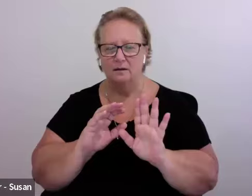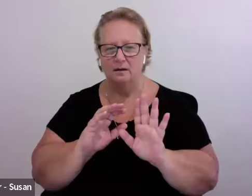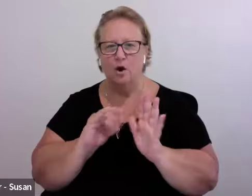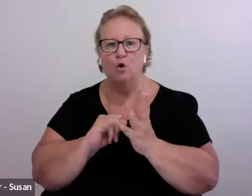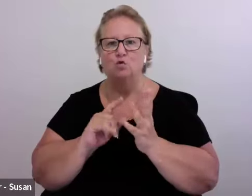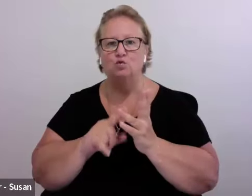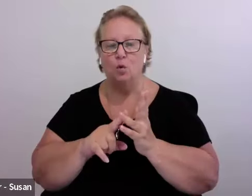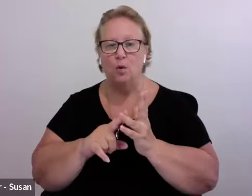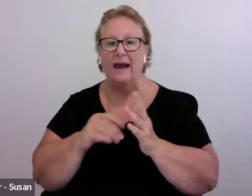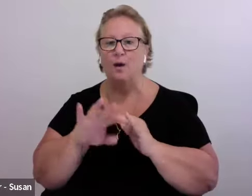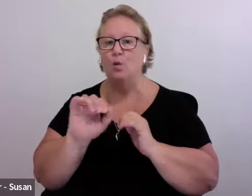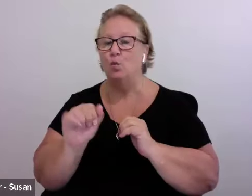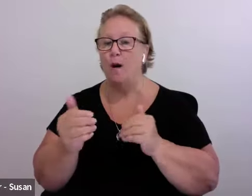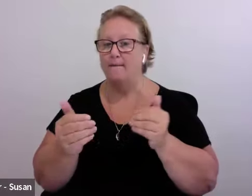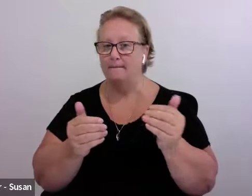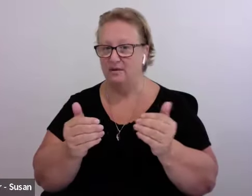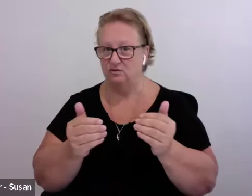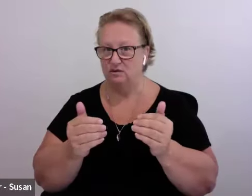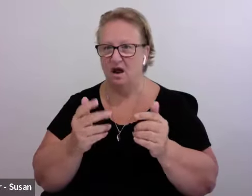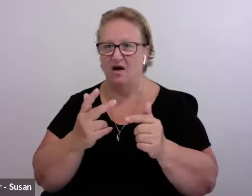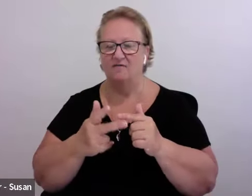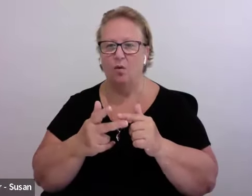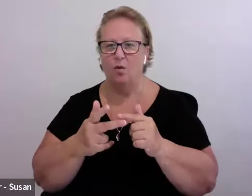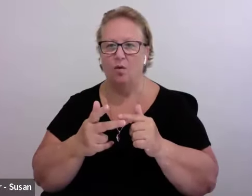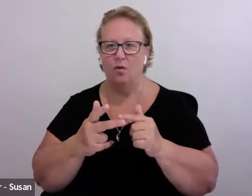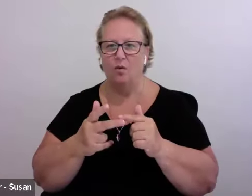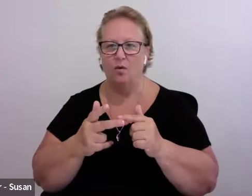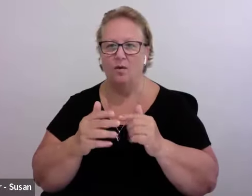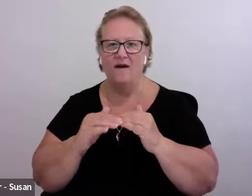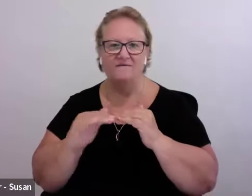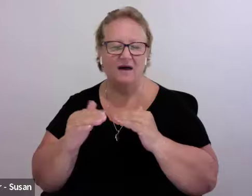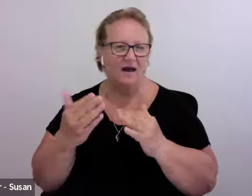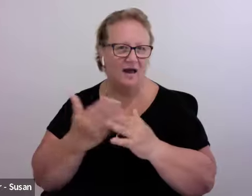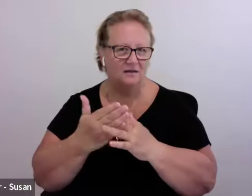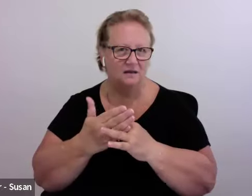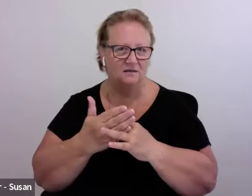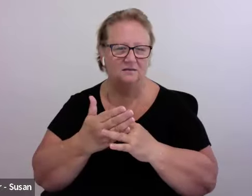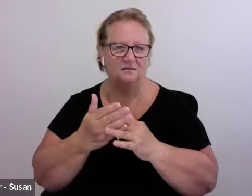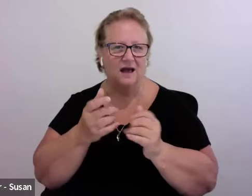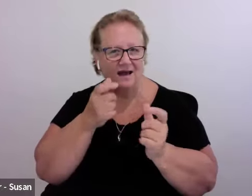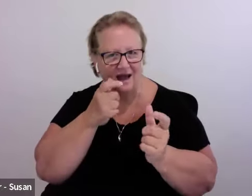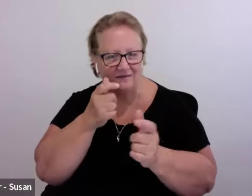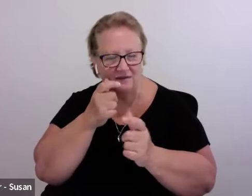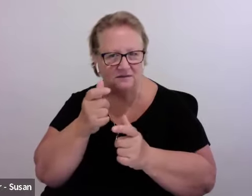on the research team as part of the partnering organisation